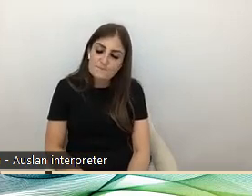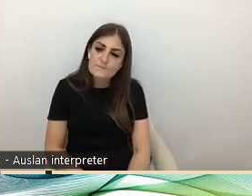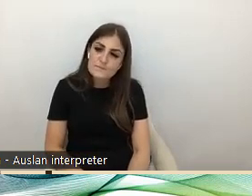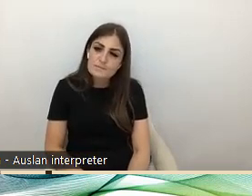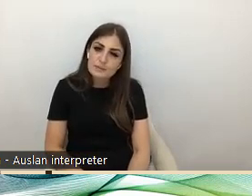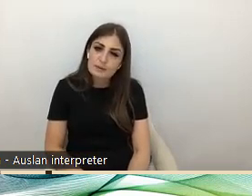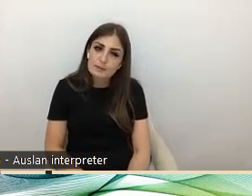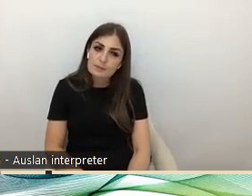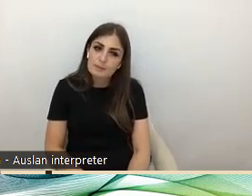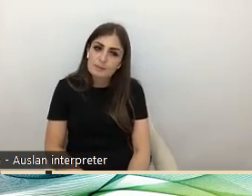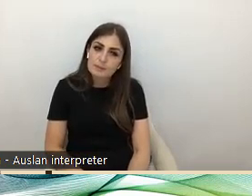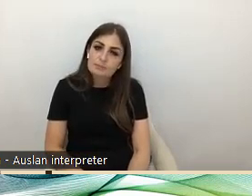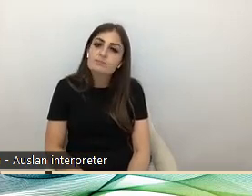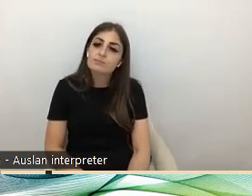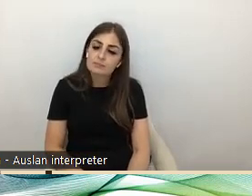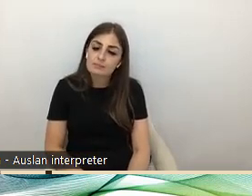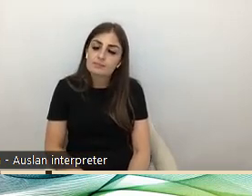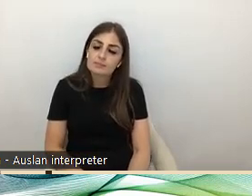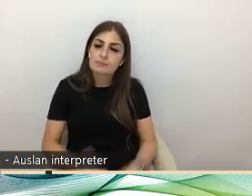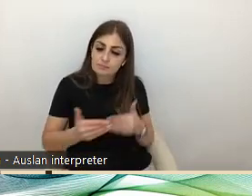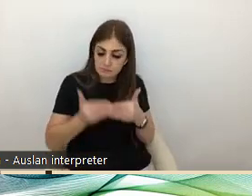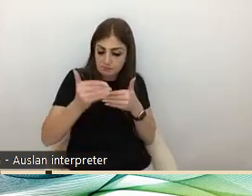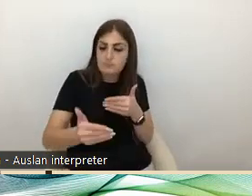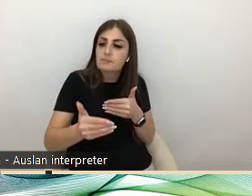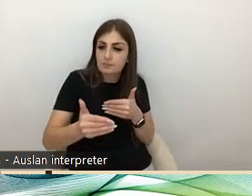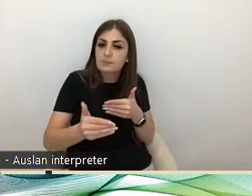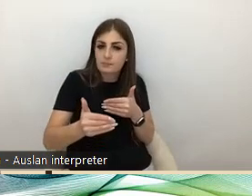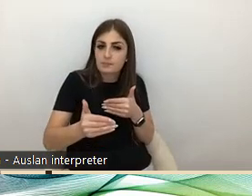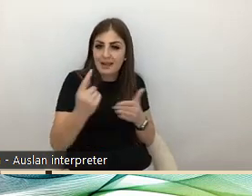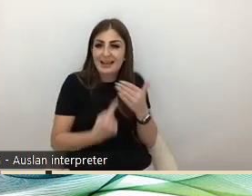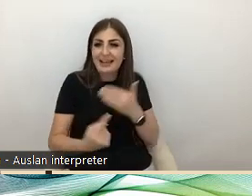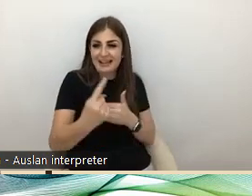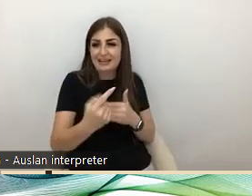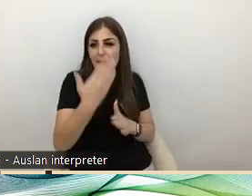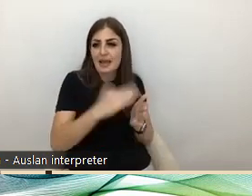Basically during this stage of the process, the Independent Expert will go through all